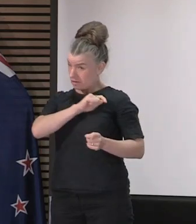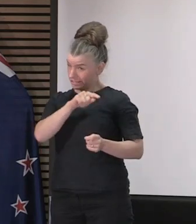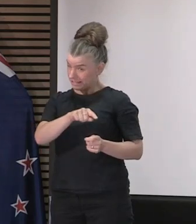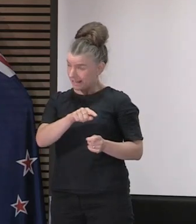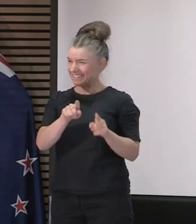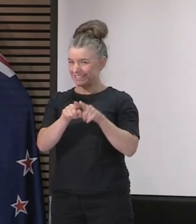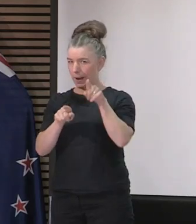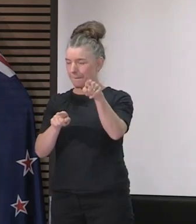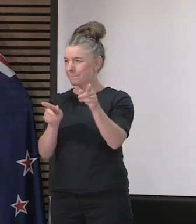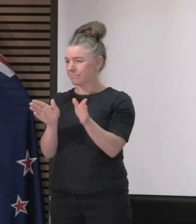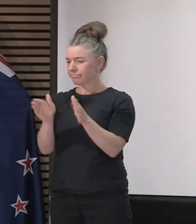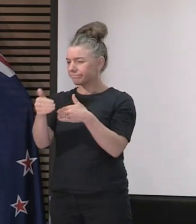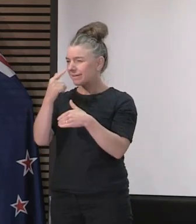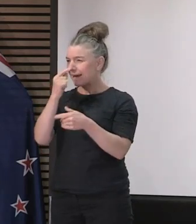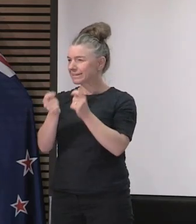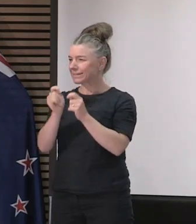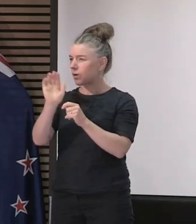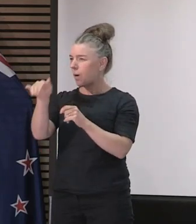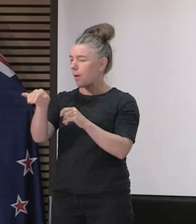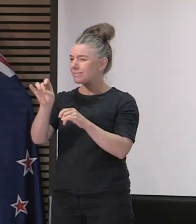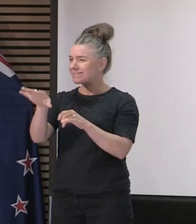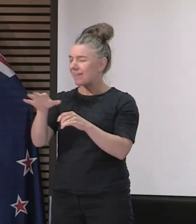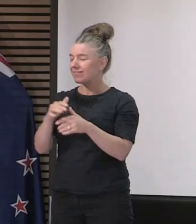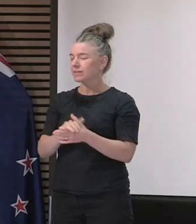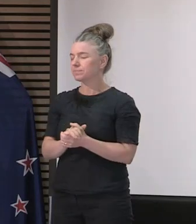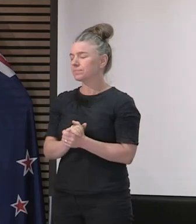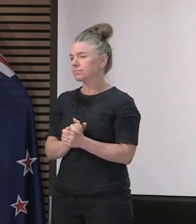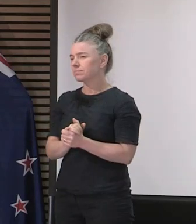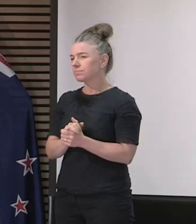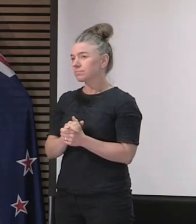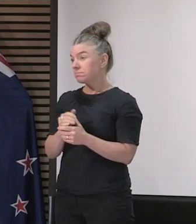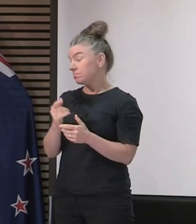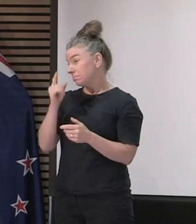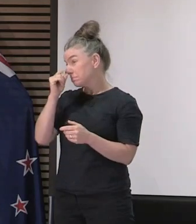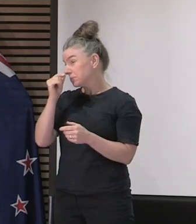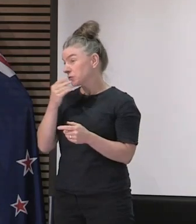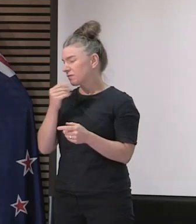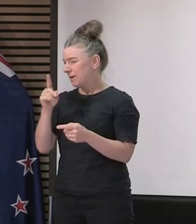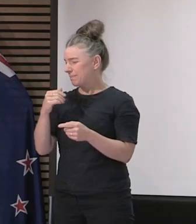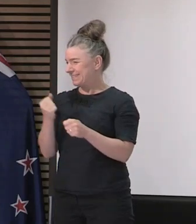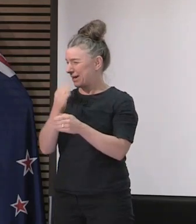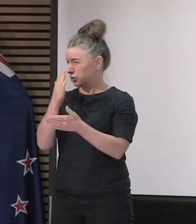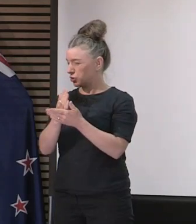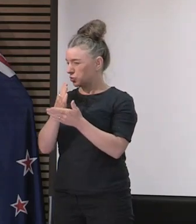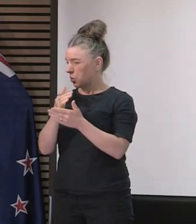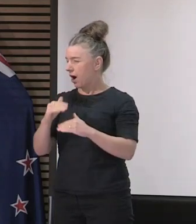there are still questions about reliability and it is one to watch where it may be